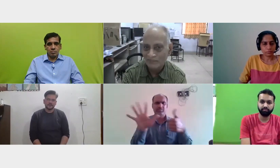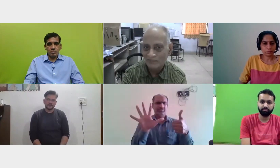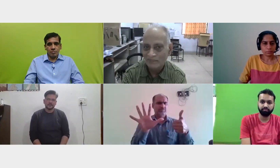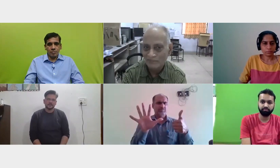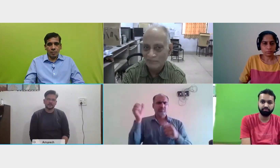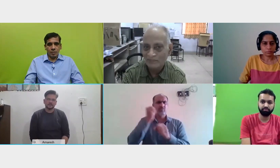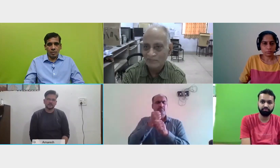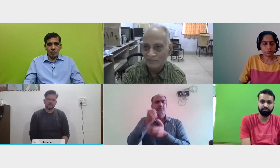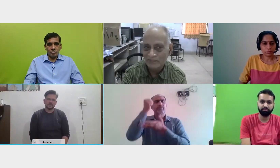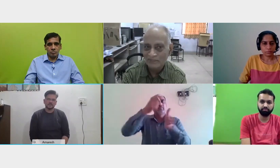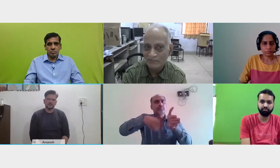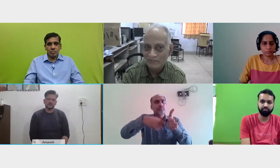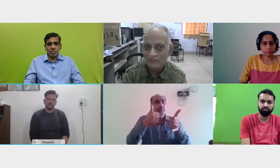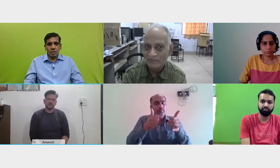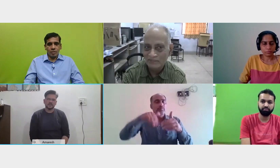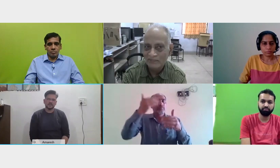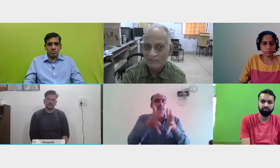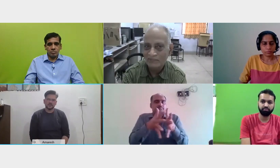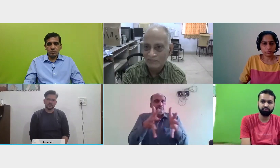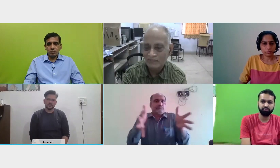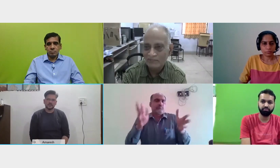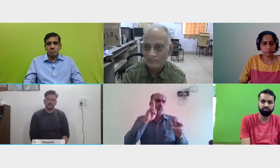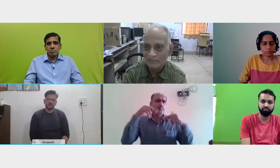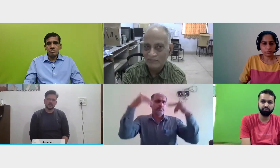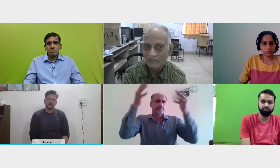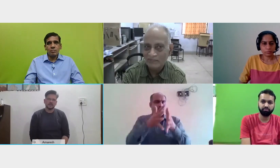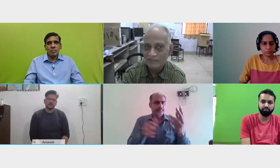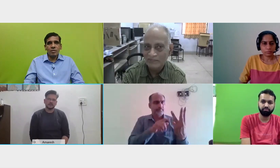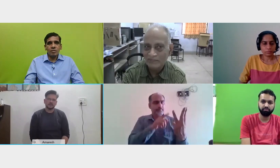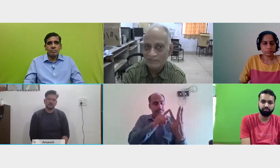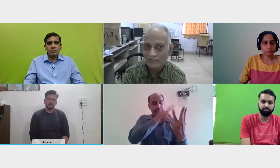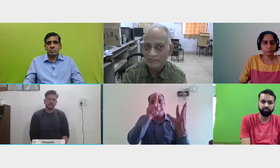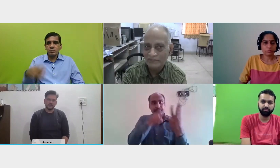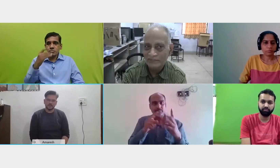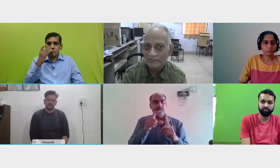deaf children. So it was six months project which was done and later not hopefully it